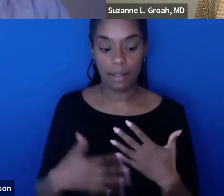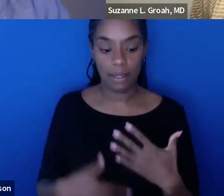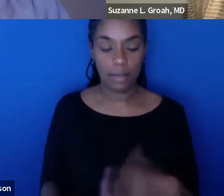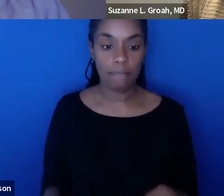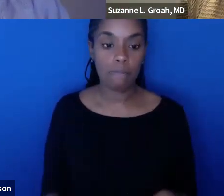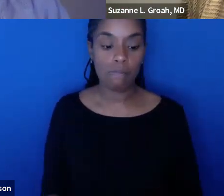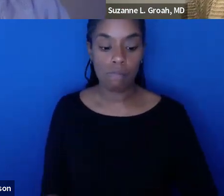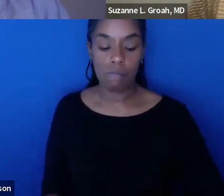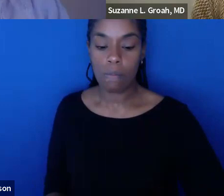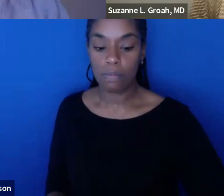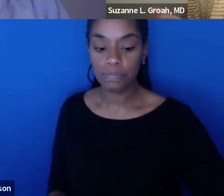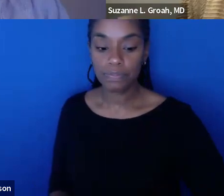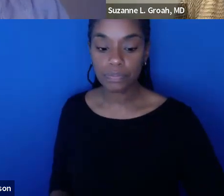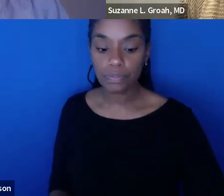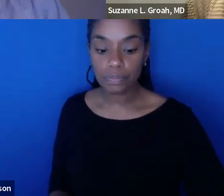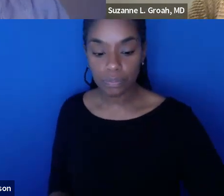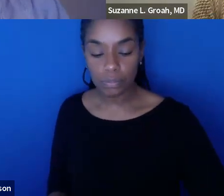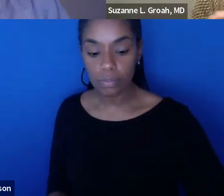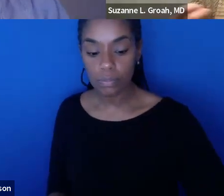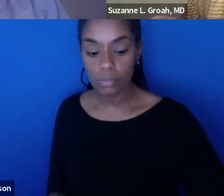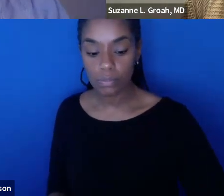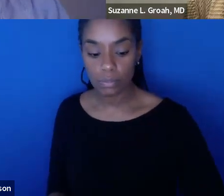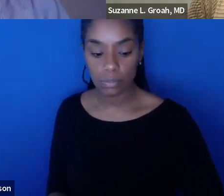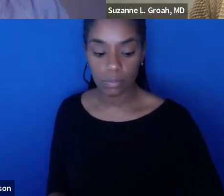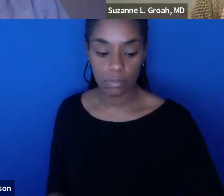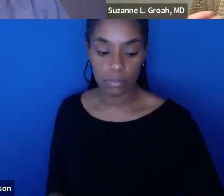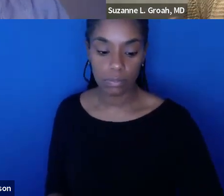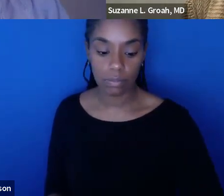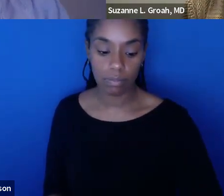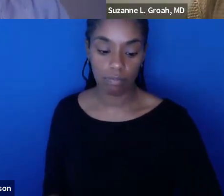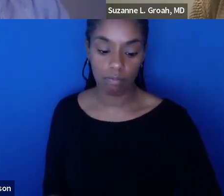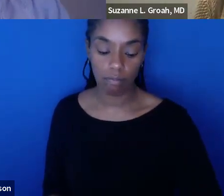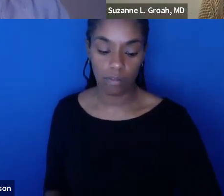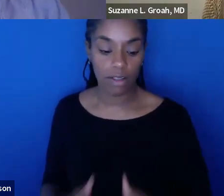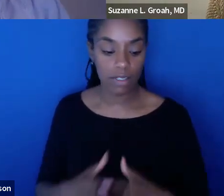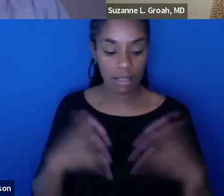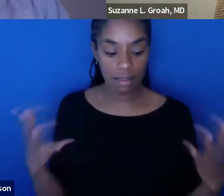Like I said, there's a number of exercises, biofeedback, manual therapy, electrical therapy.